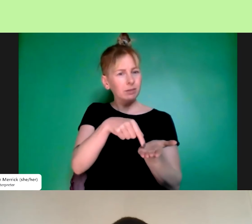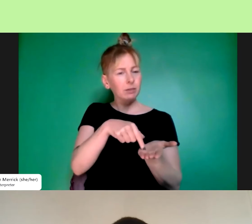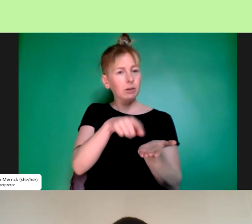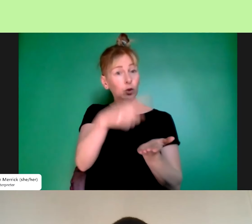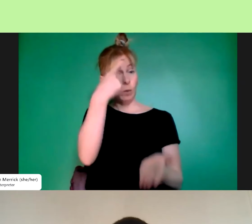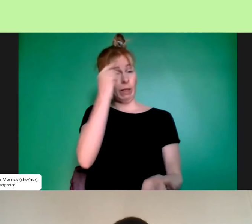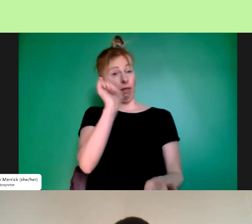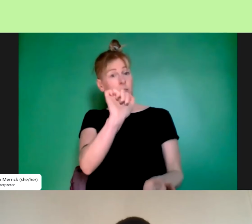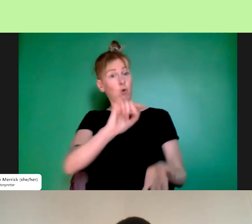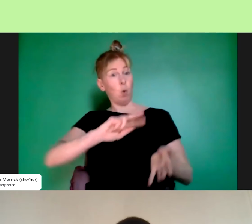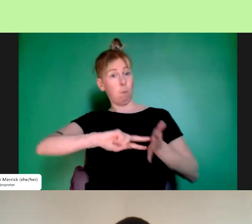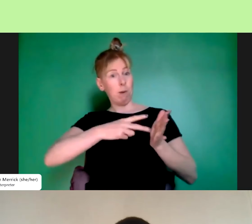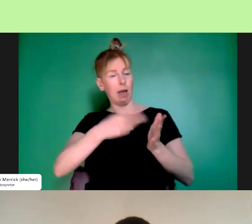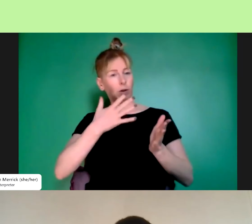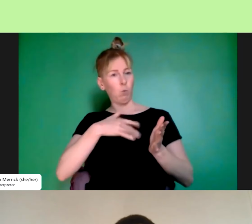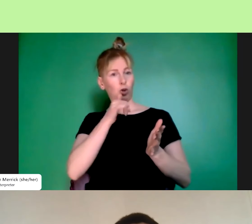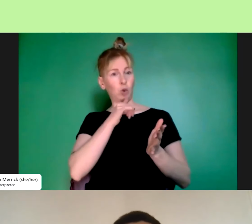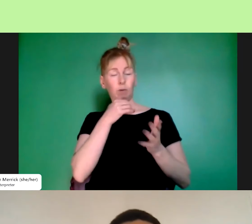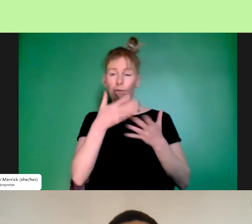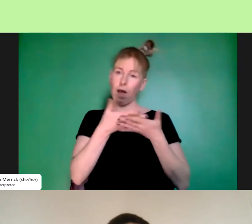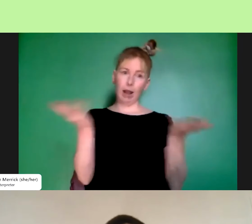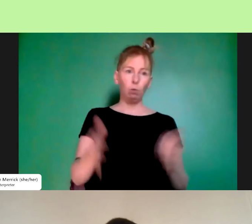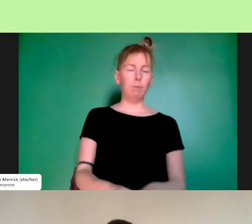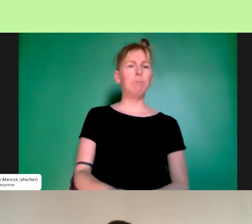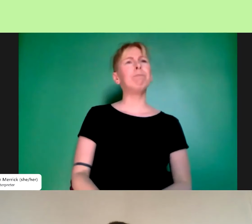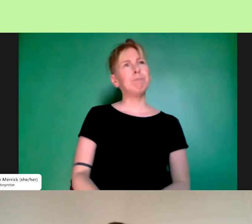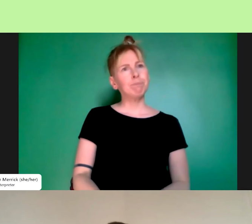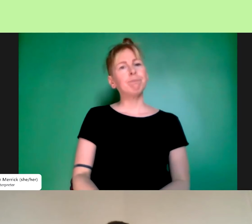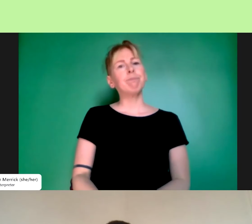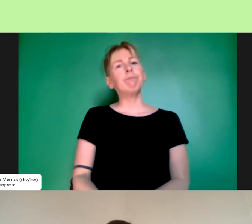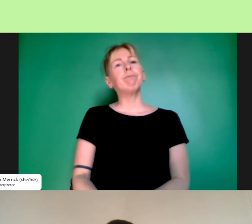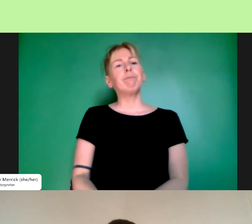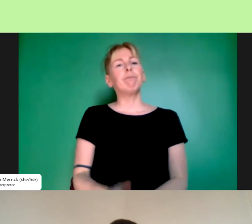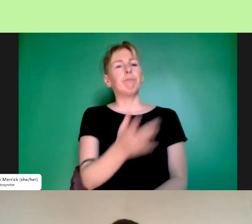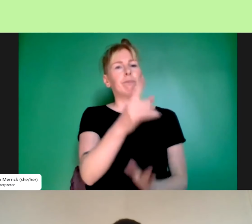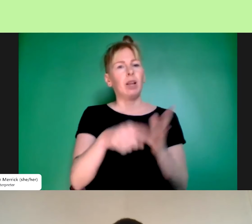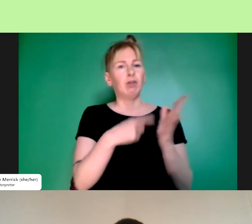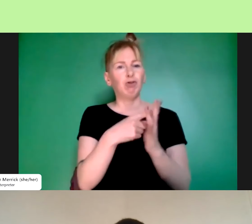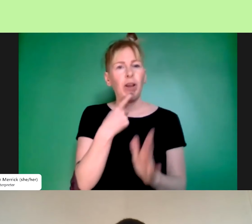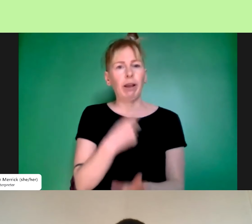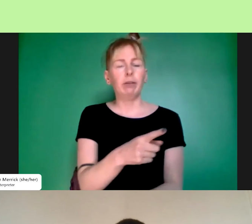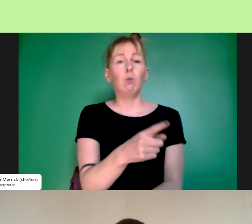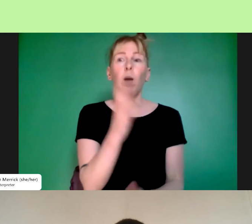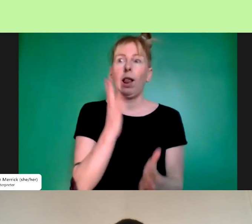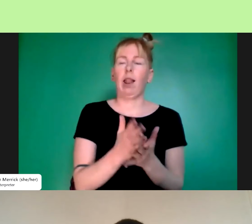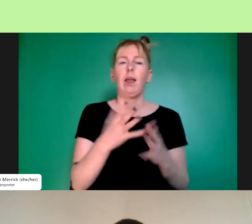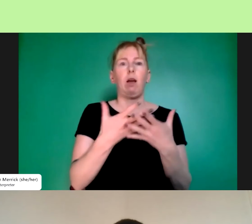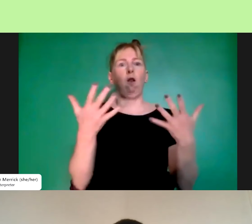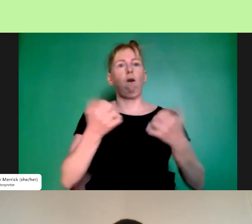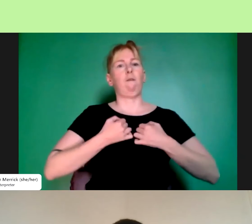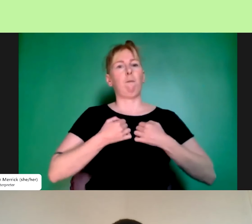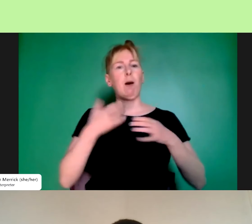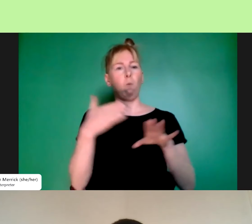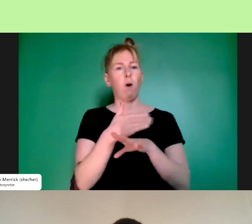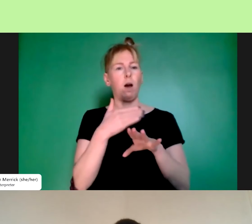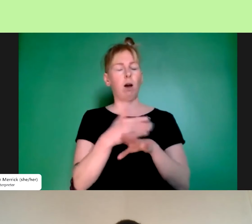Shall we say, it's a way of kind of, like, a lot of my work, I'm really interested in this idea of bureaucratic activism.